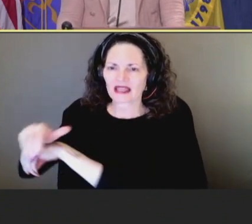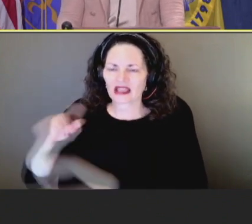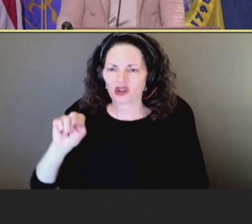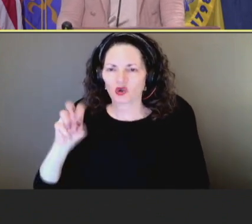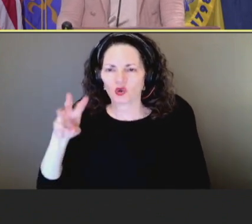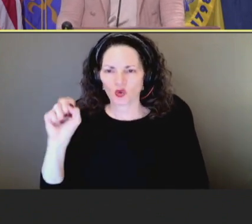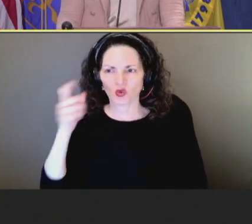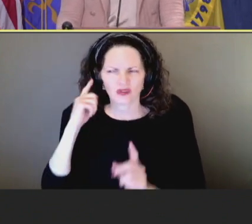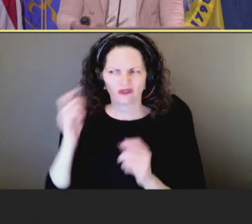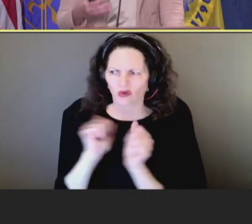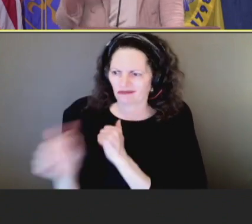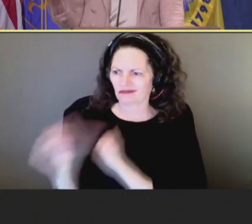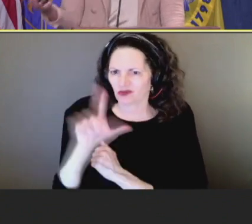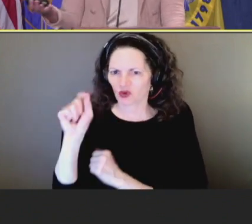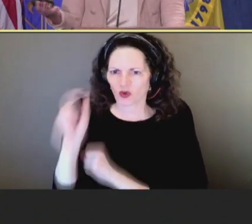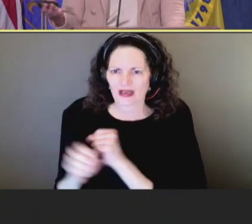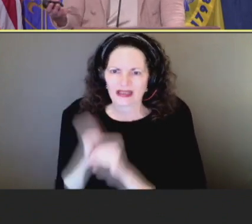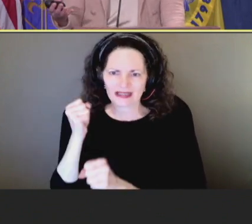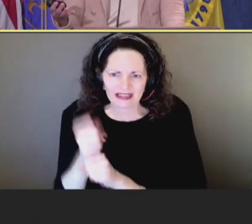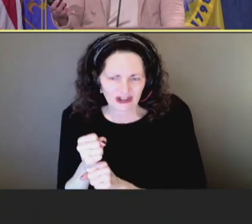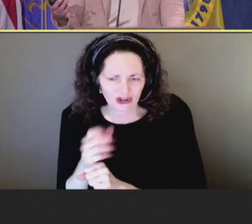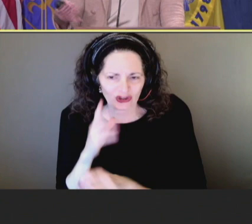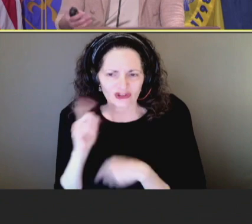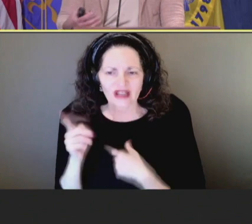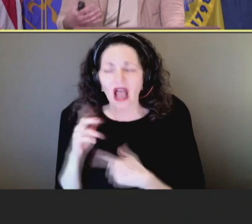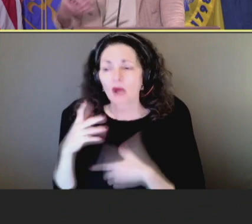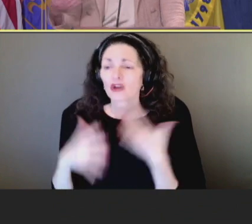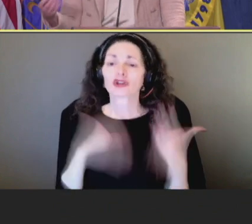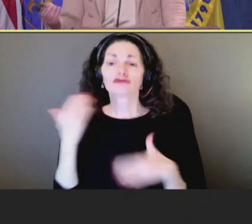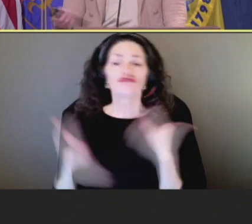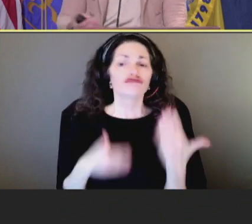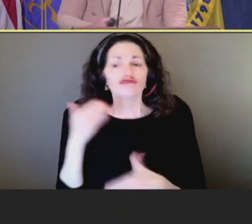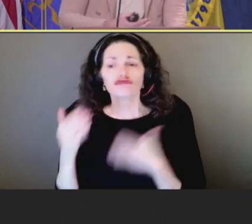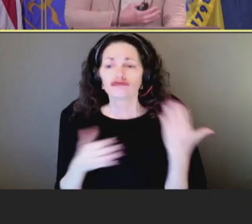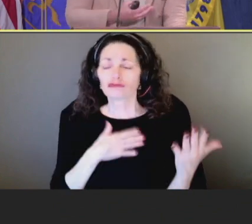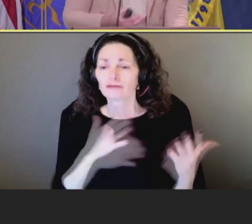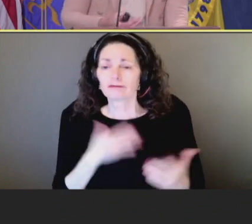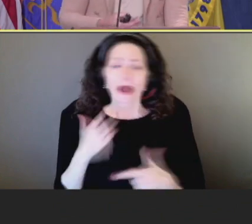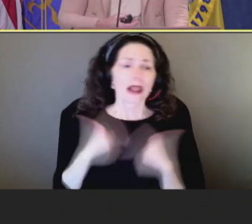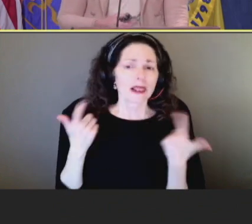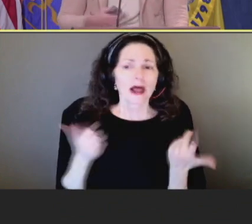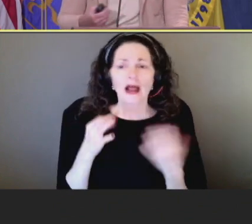life. I probably spoke with some of you about measles outbreaks or infectious diseases or